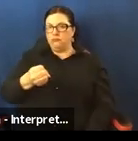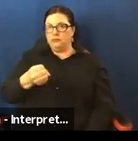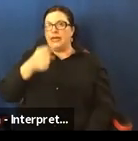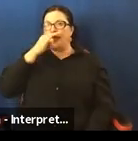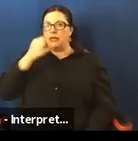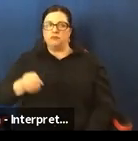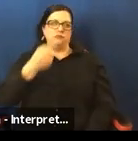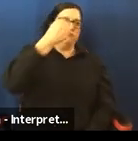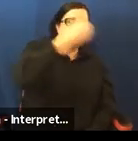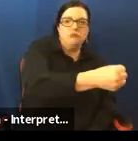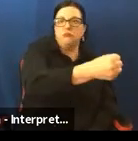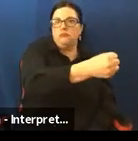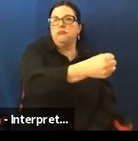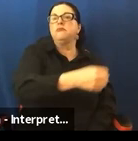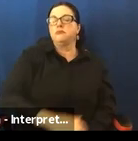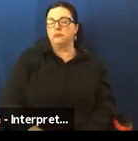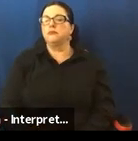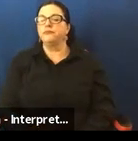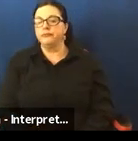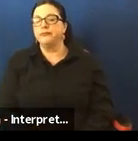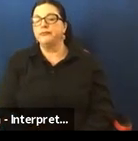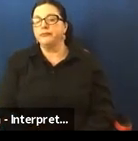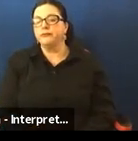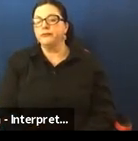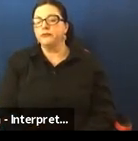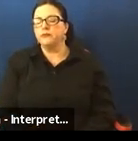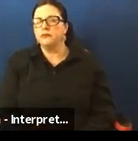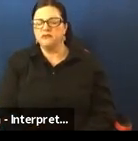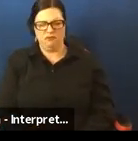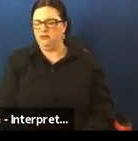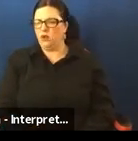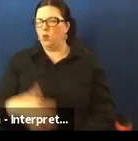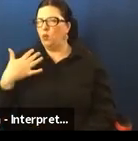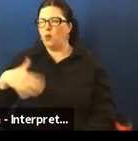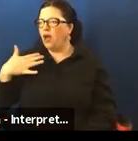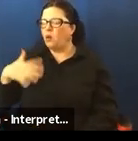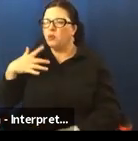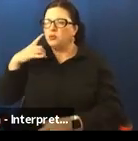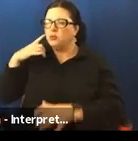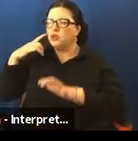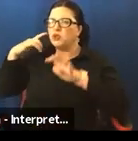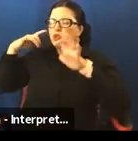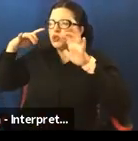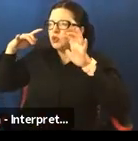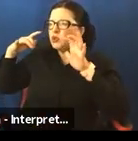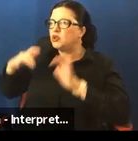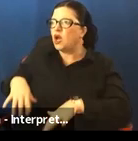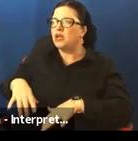Jason Williams: I mean, that's Chris Brady: That's stunning. So all these people for for children that have just been in foster care for